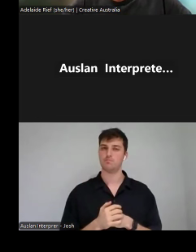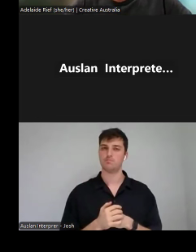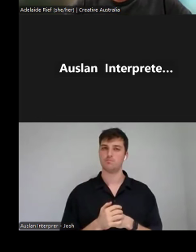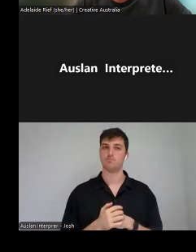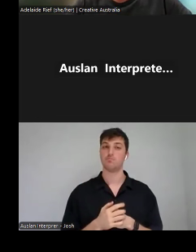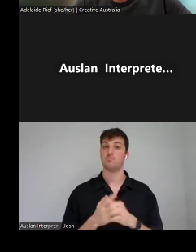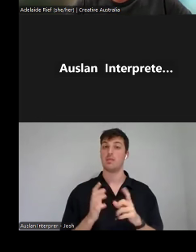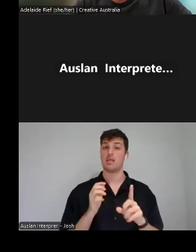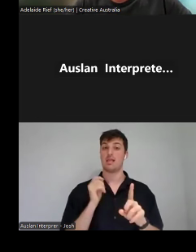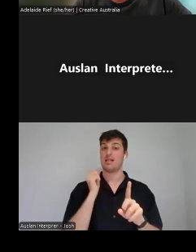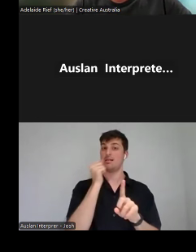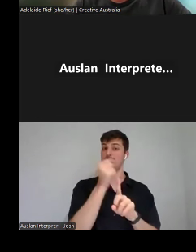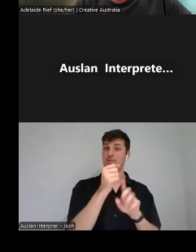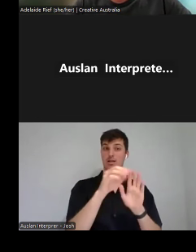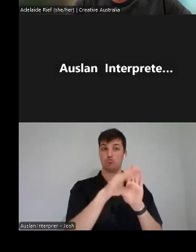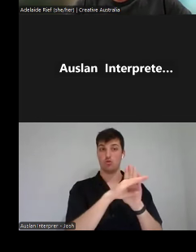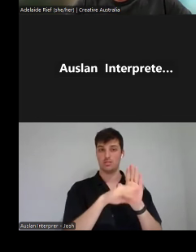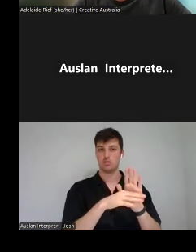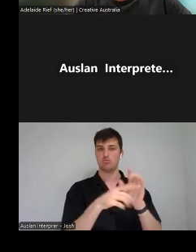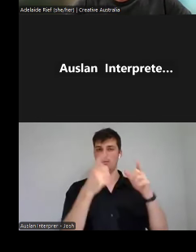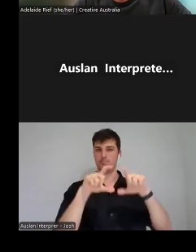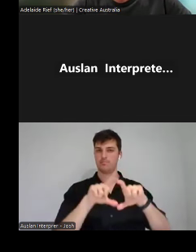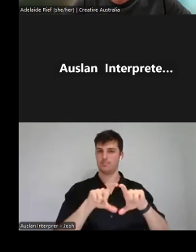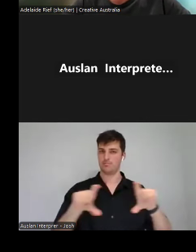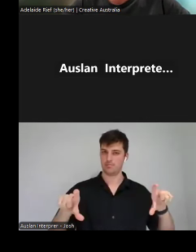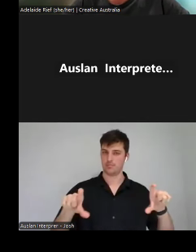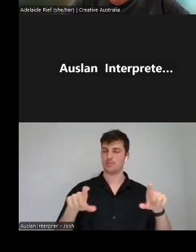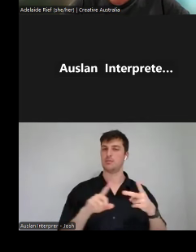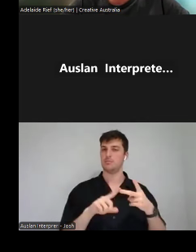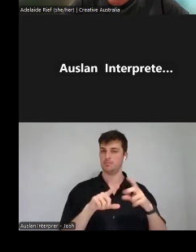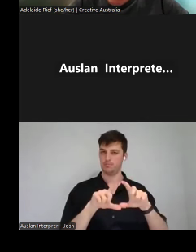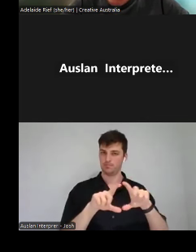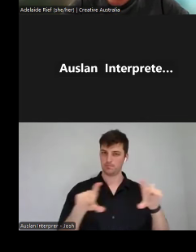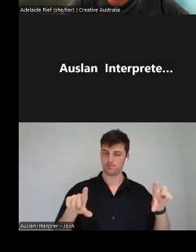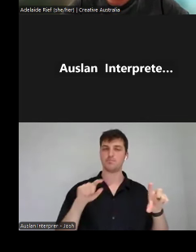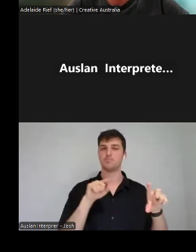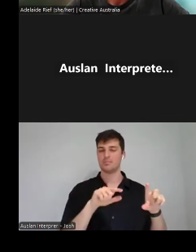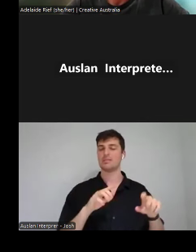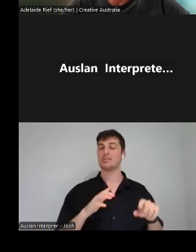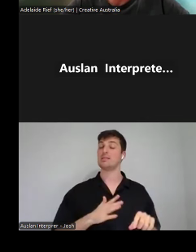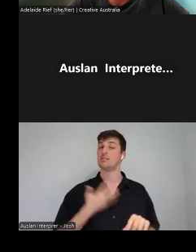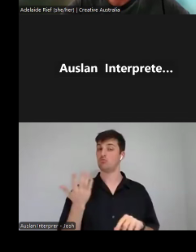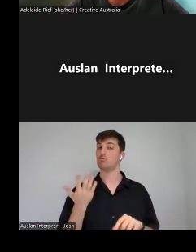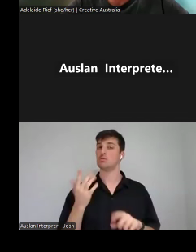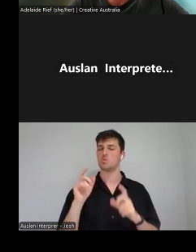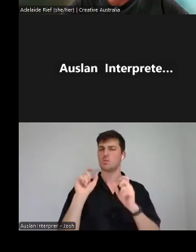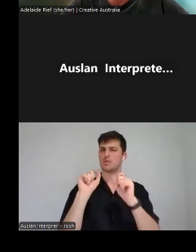criteria so that's the second criteria there we are interested in understanding what you expect